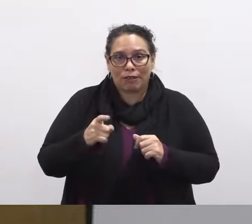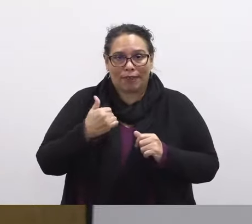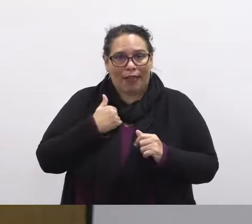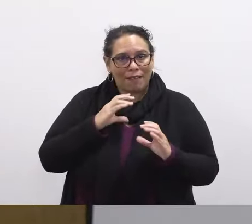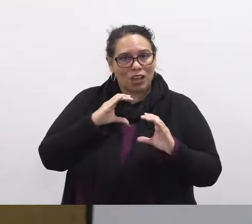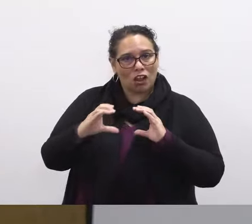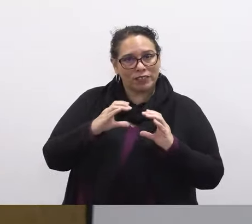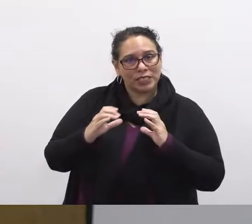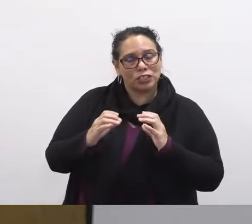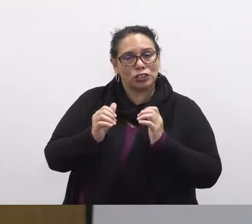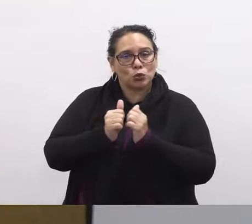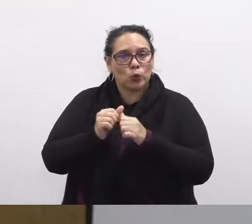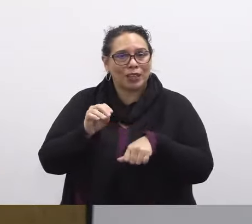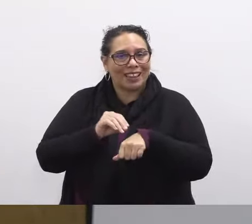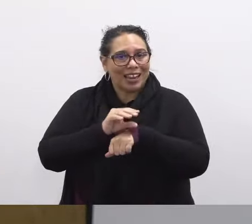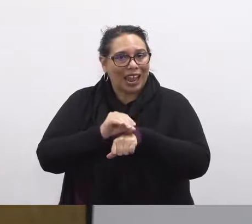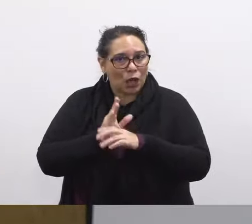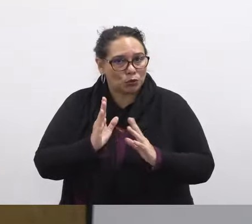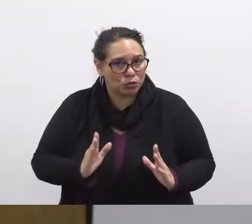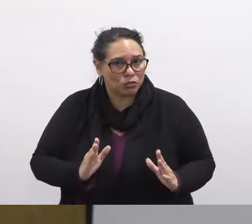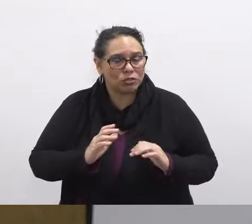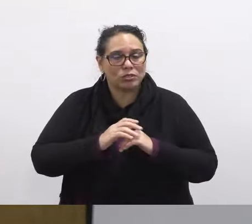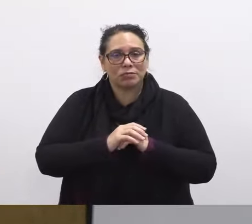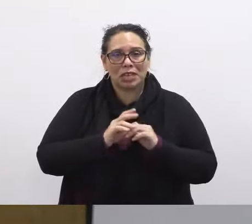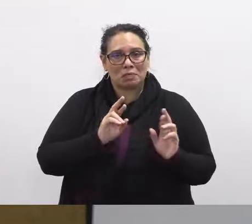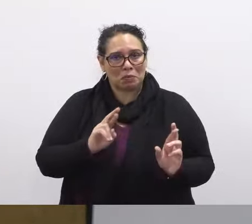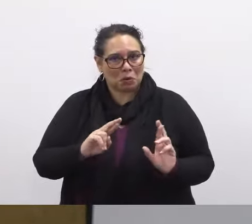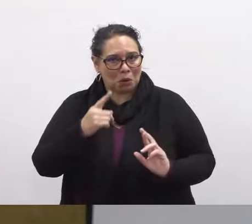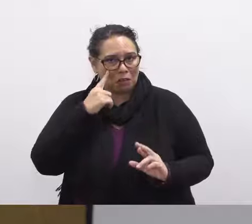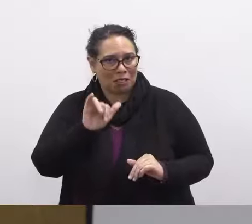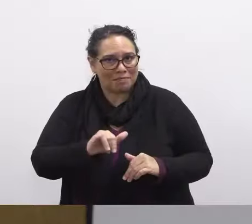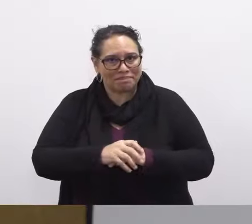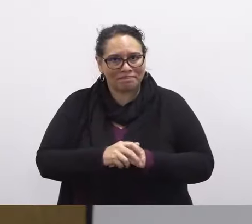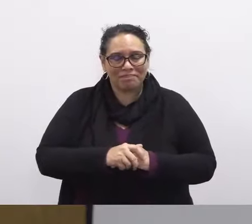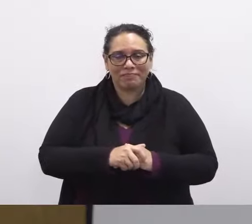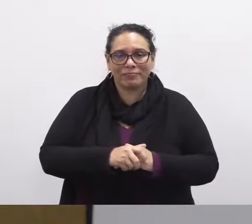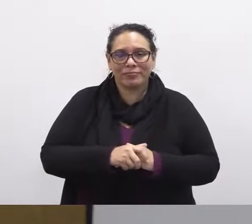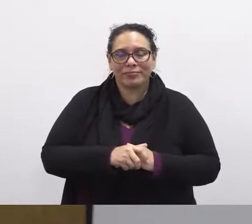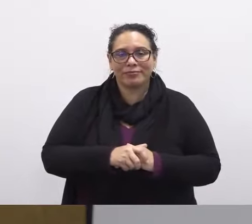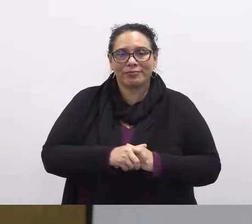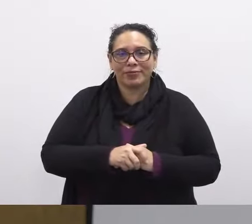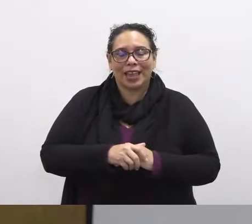with their counselors to be prepared for such. And last but not least,